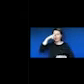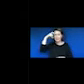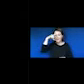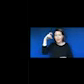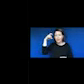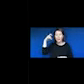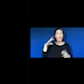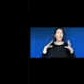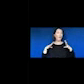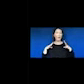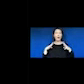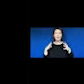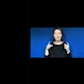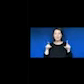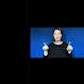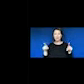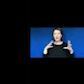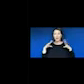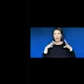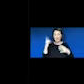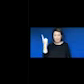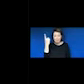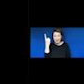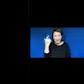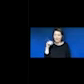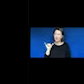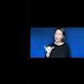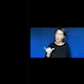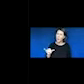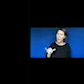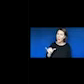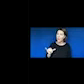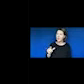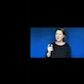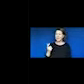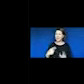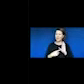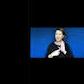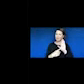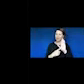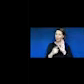Again, speaking to that reliability and if there is any high turnover occurring in the